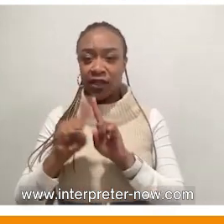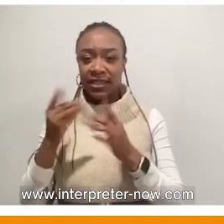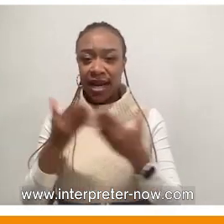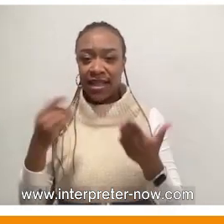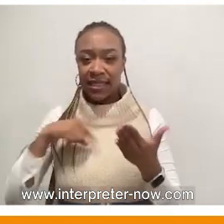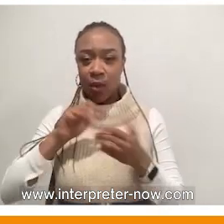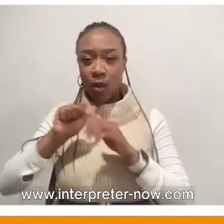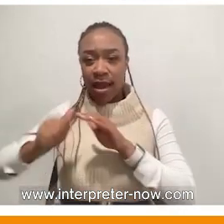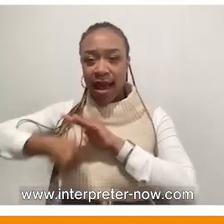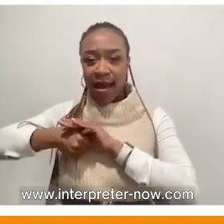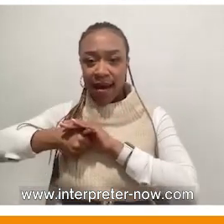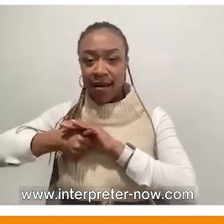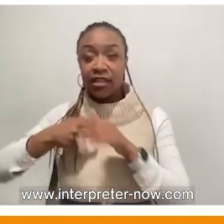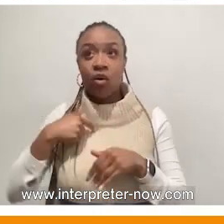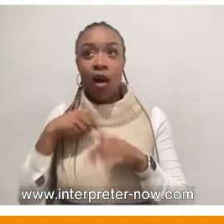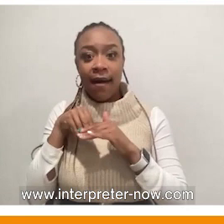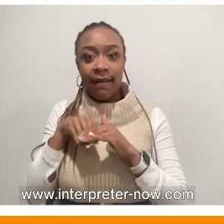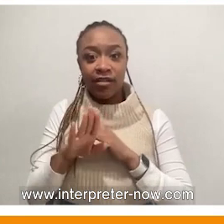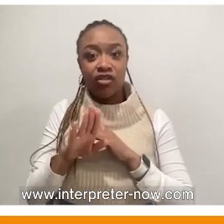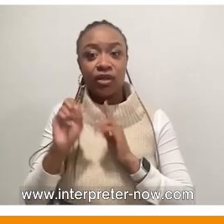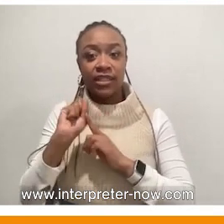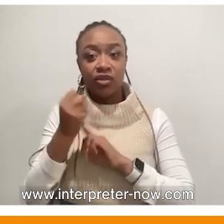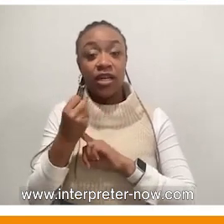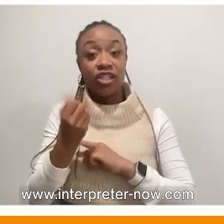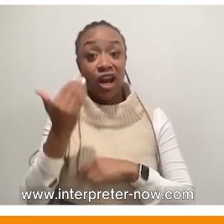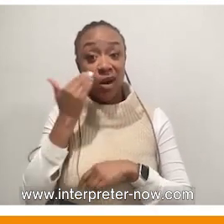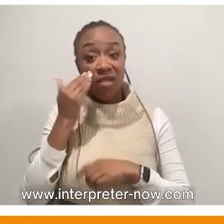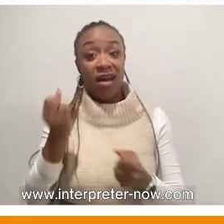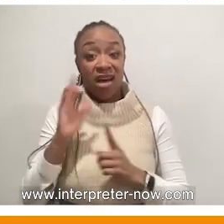I walked into a situation knowing that I had a lot of cultural aspects about myself.